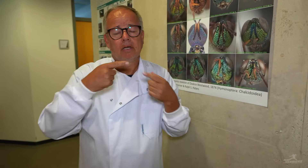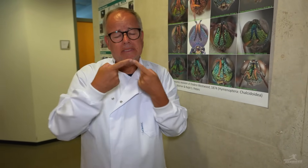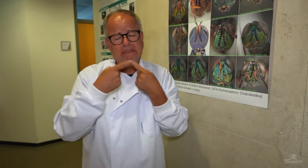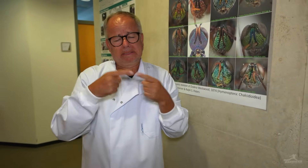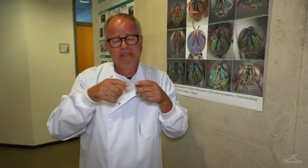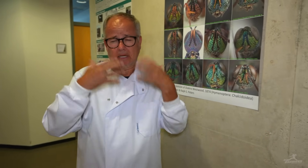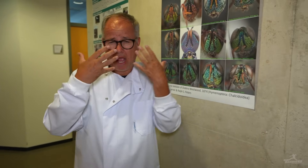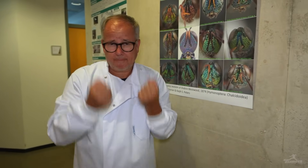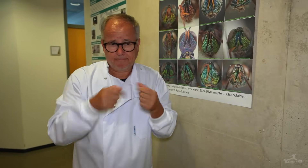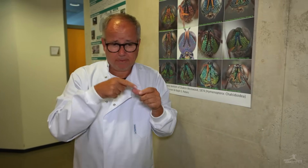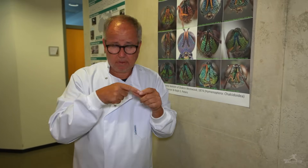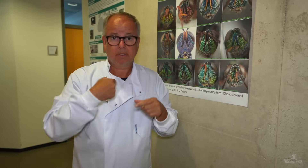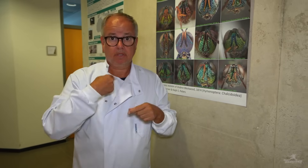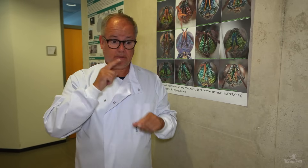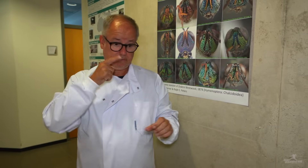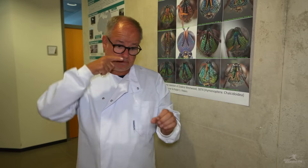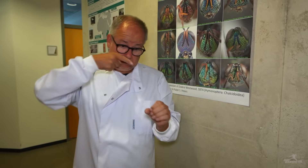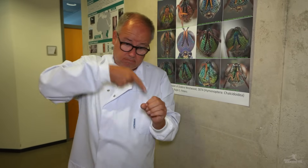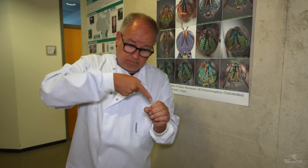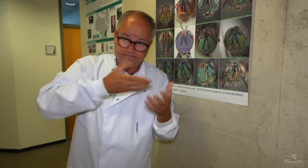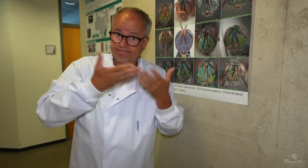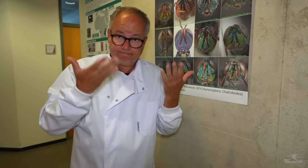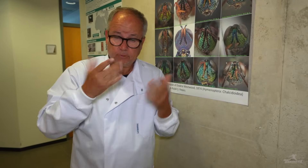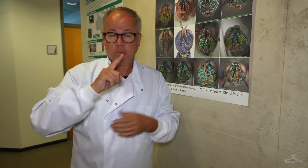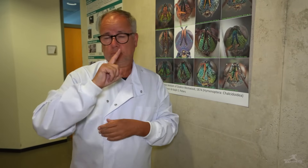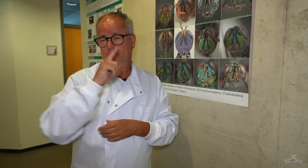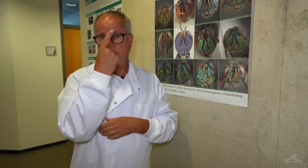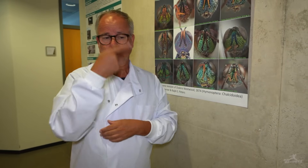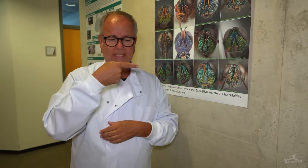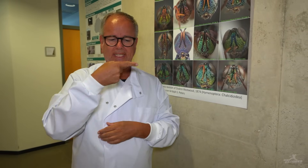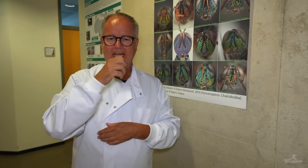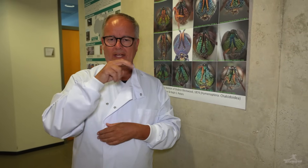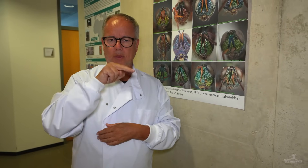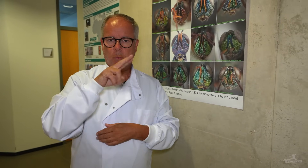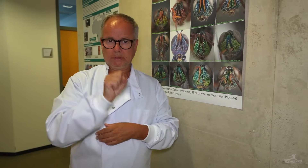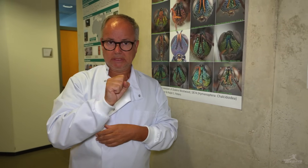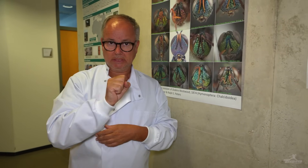We need to determine the genus.